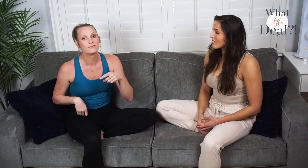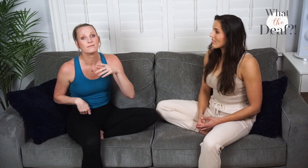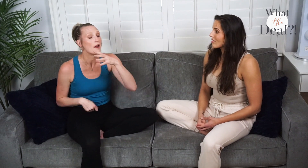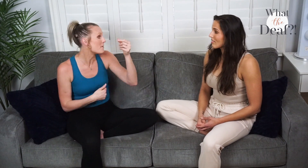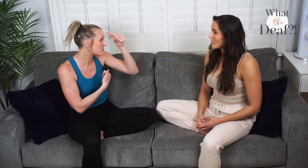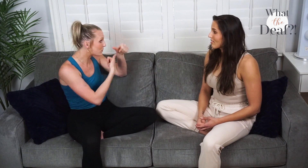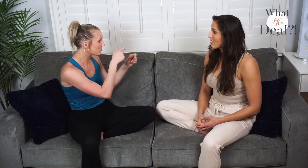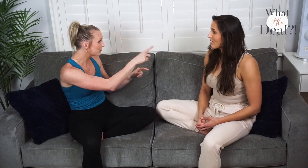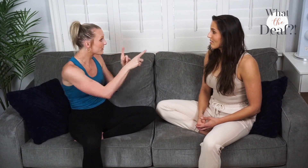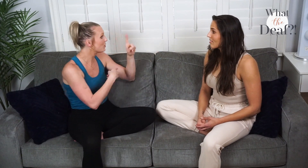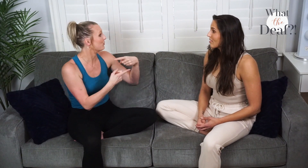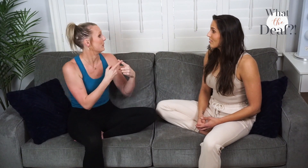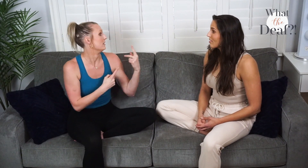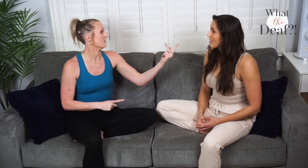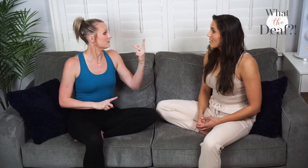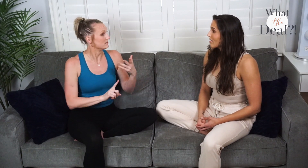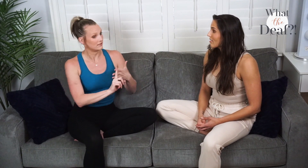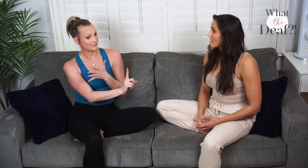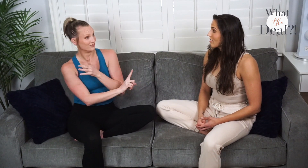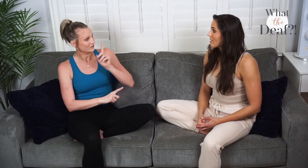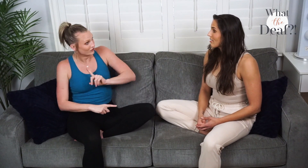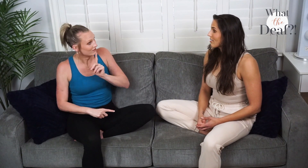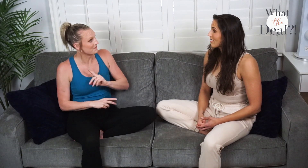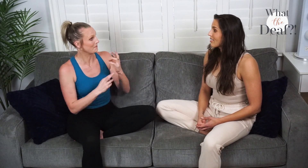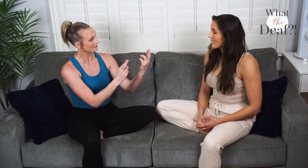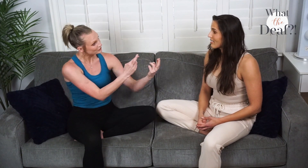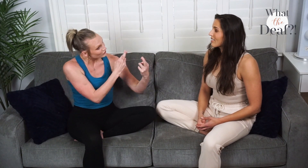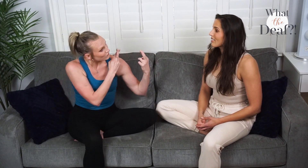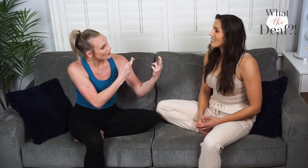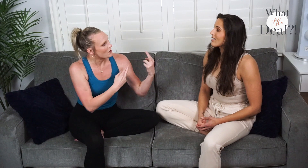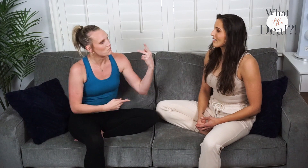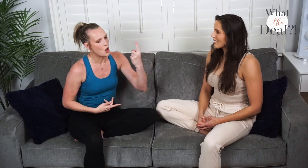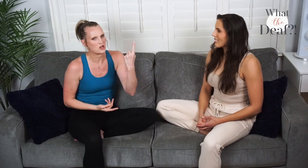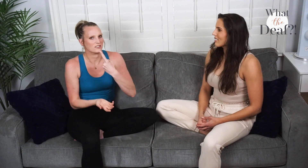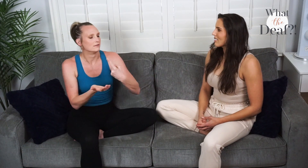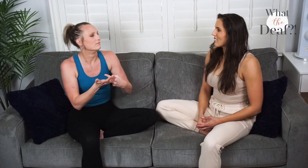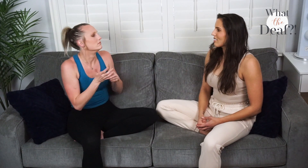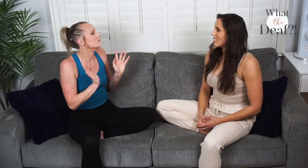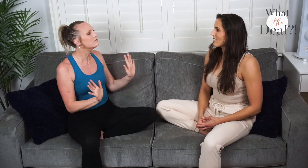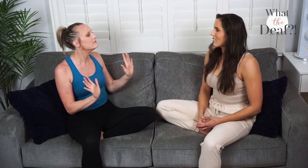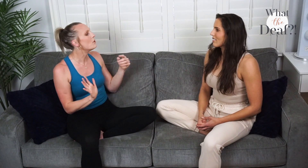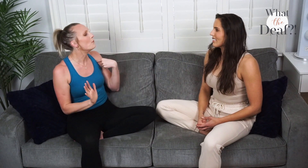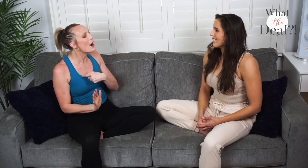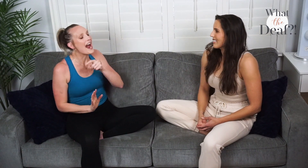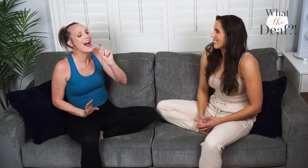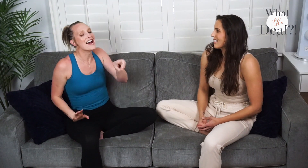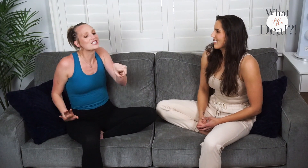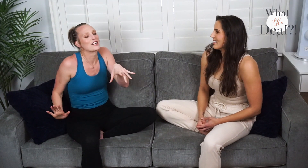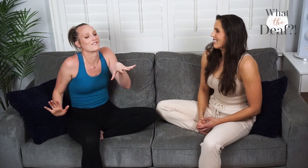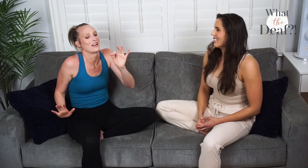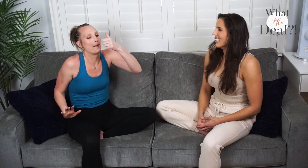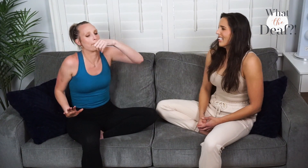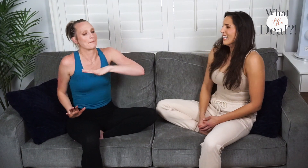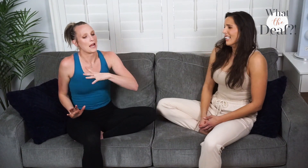And, remember before when we were both single, being best friends we always talked about how we had to find the perfect guy